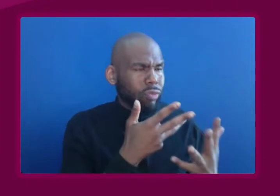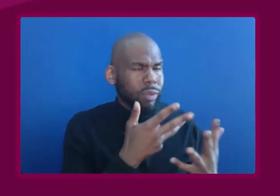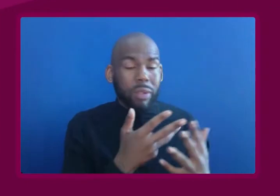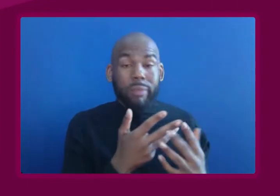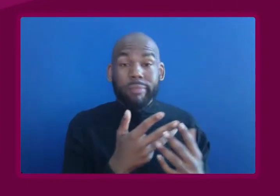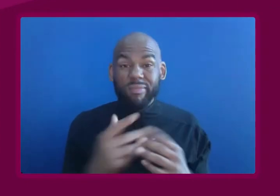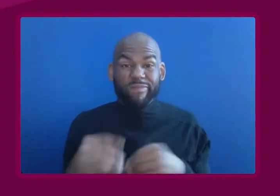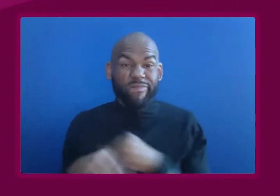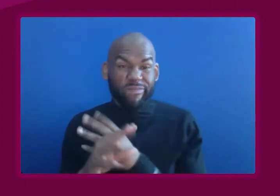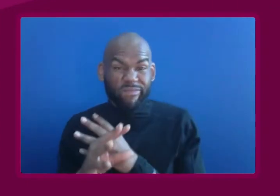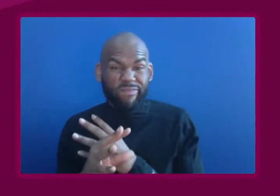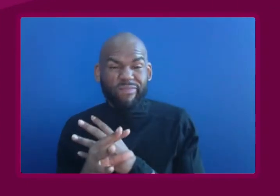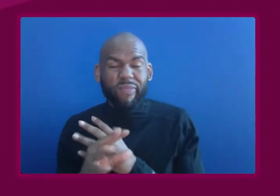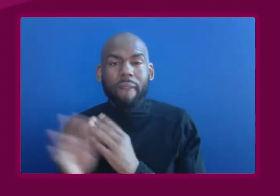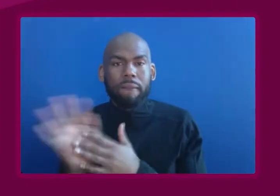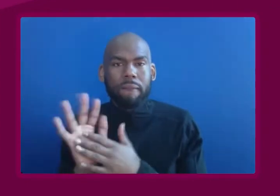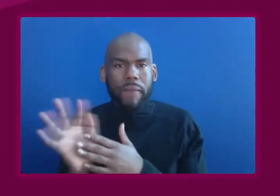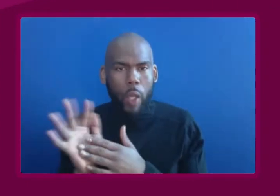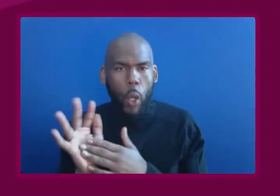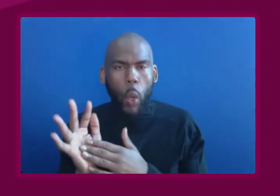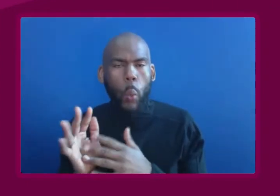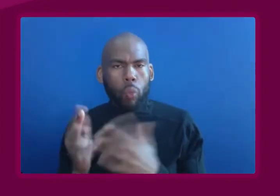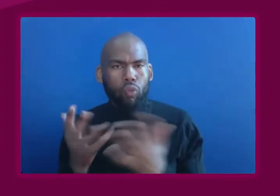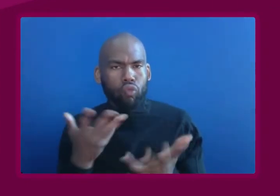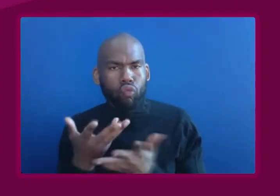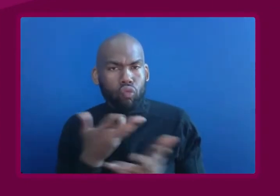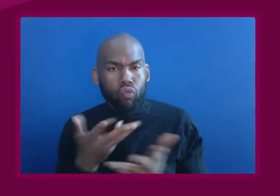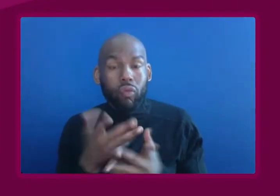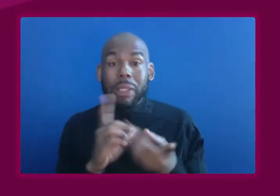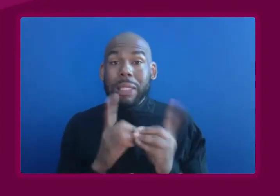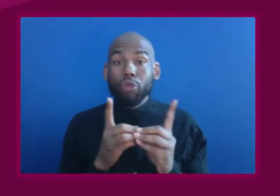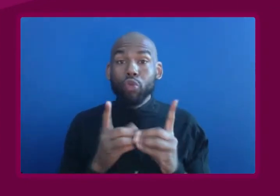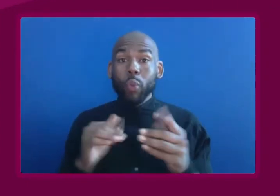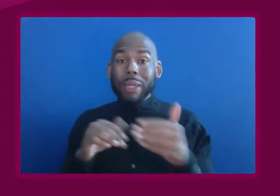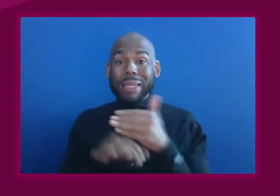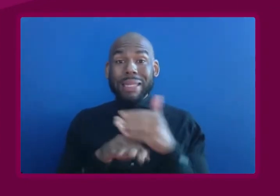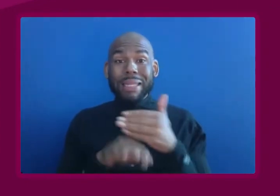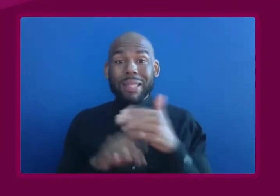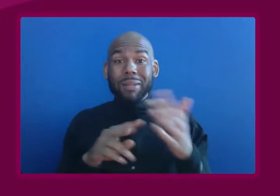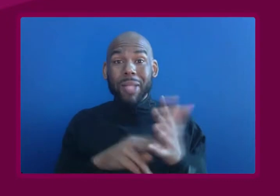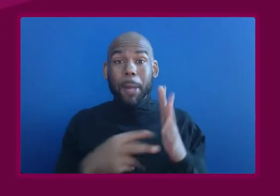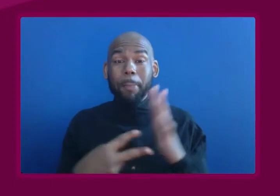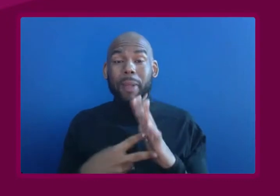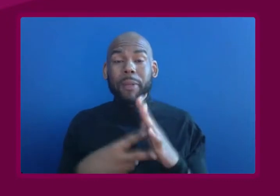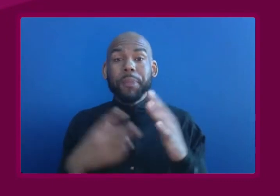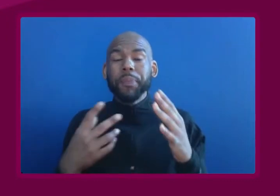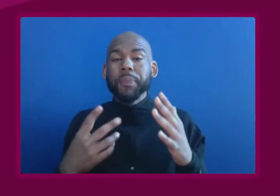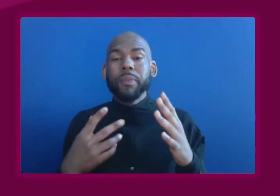with video calls or whatever else, digital accessibility means that independent of how